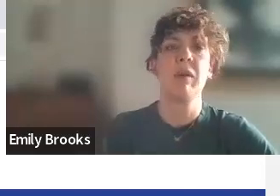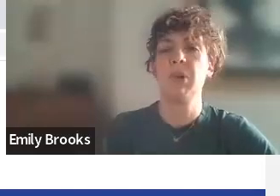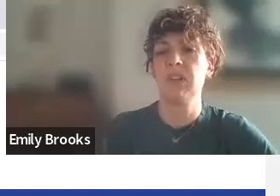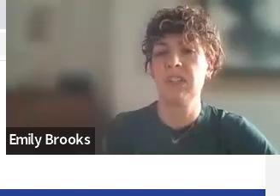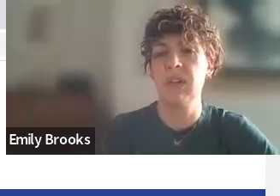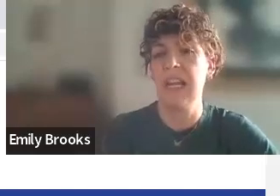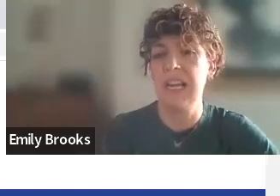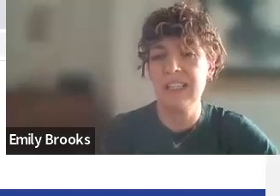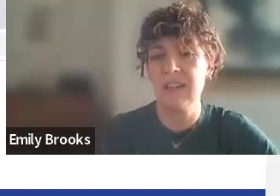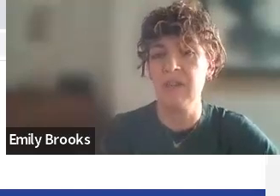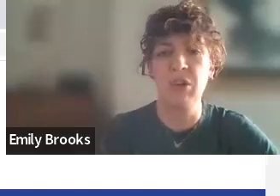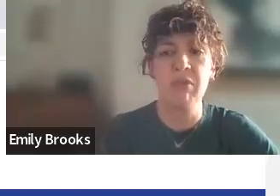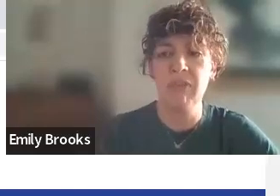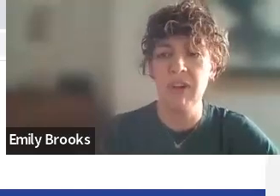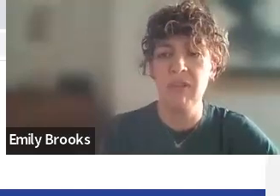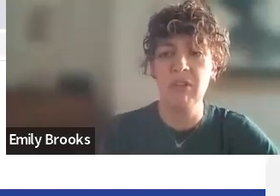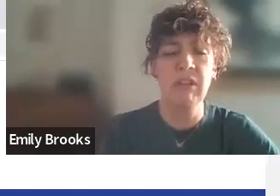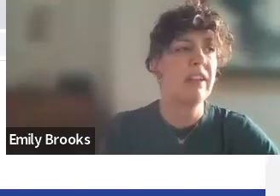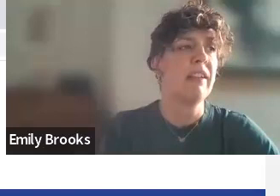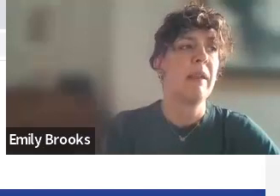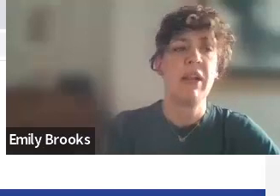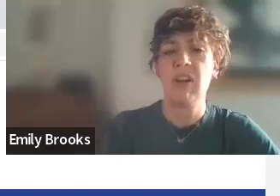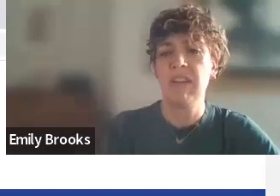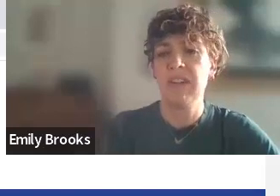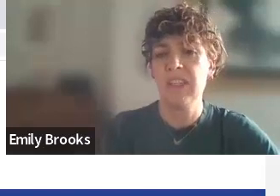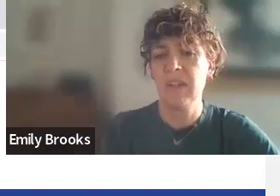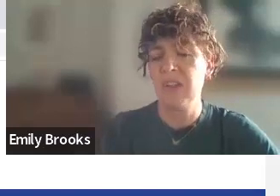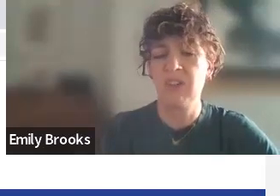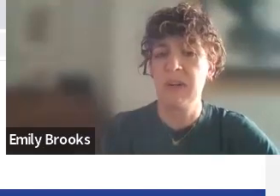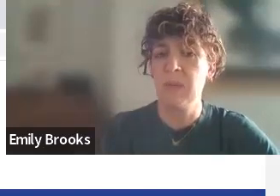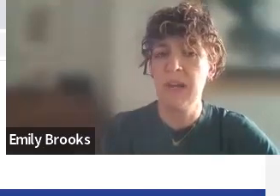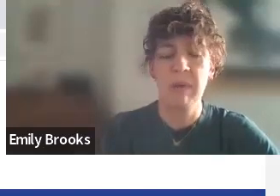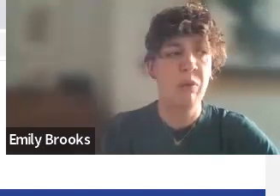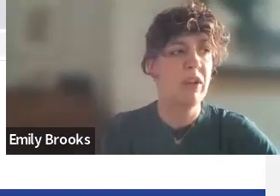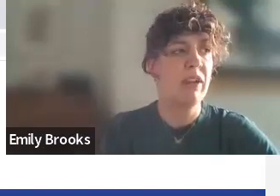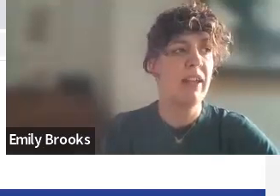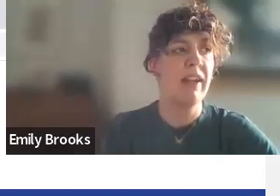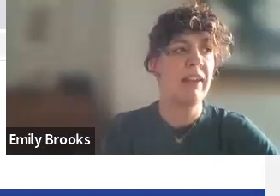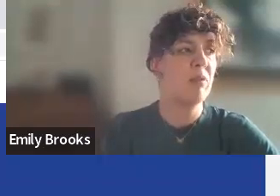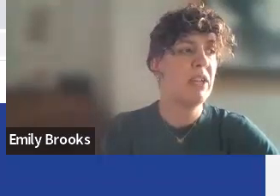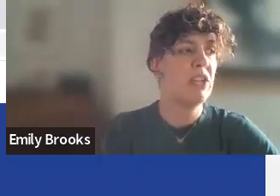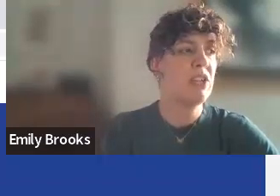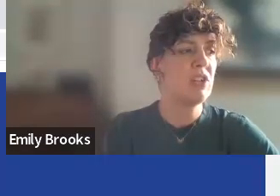come across that you get a letter and you need a referral, they may not have an aetiology straight away, but when you get that information,